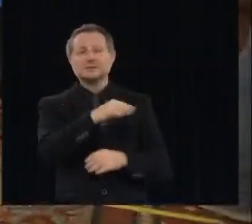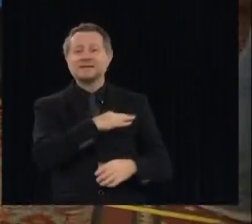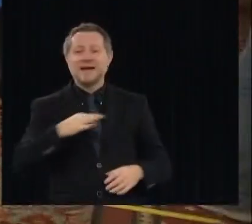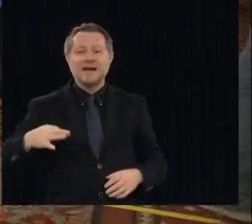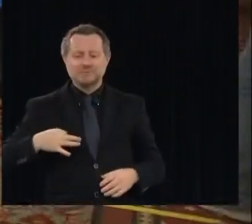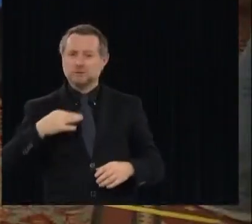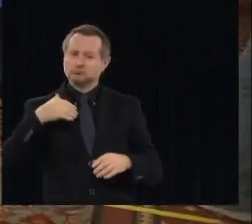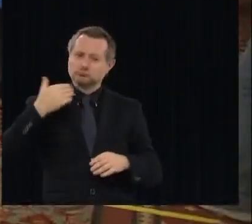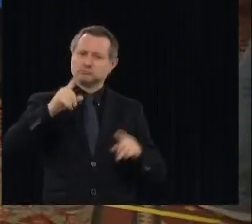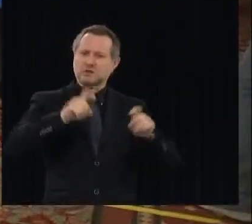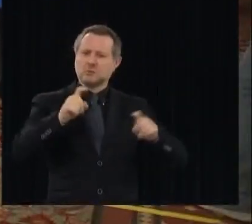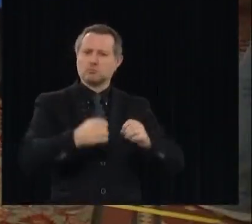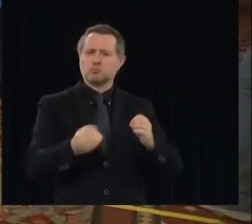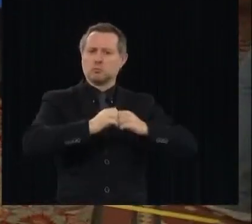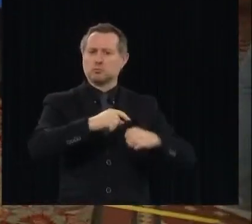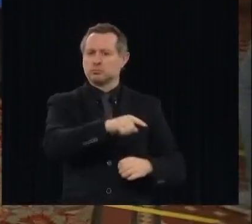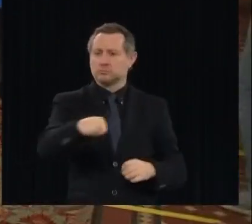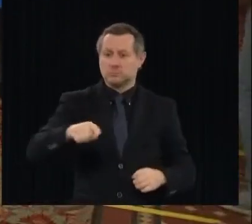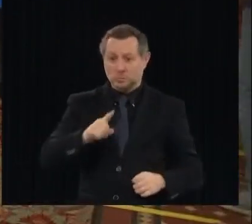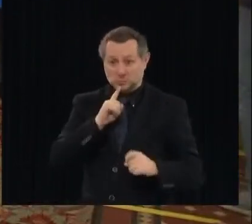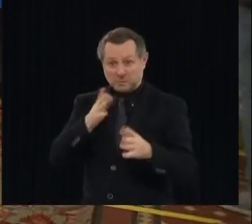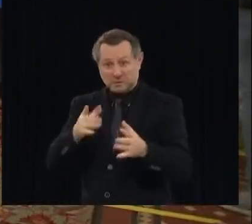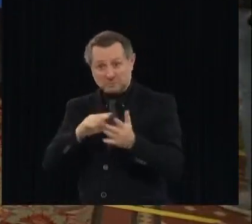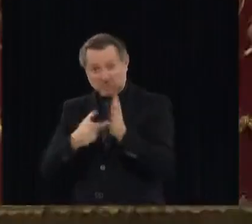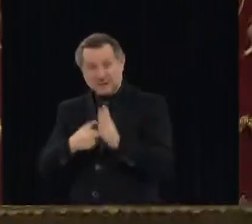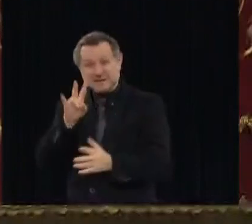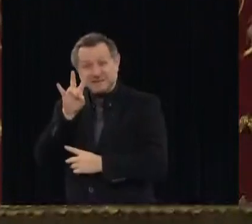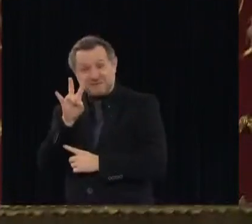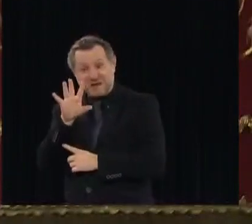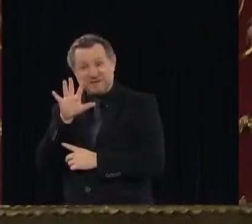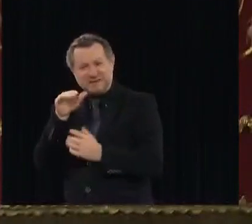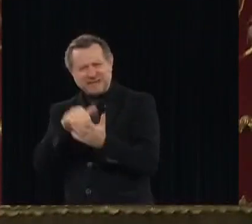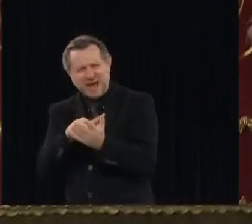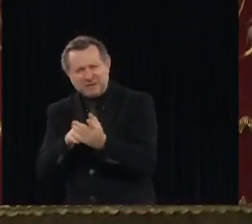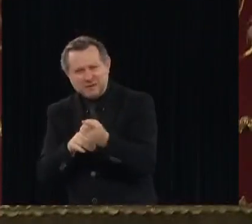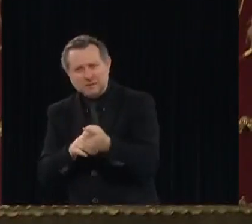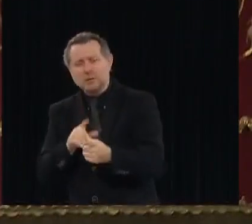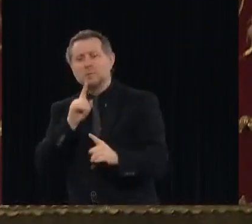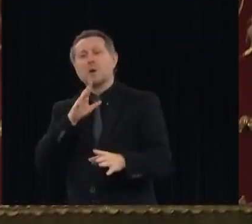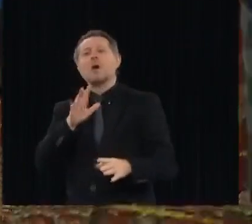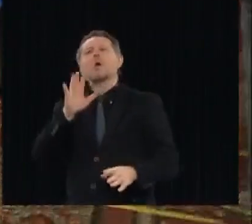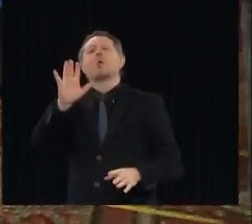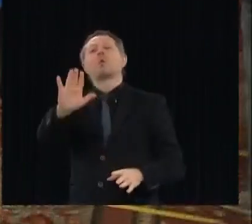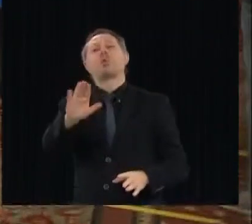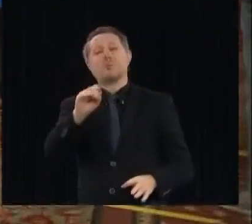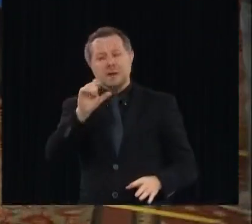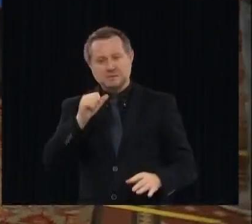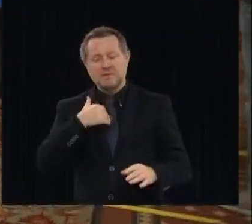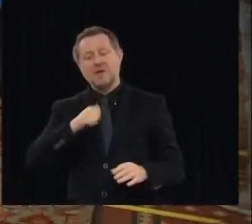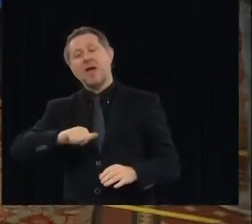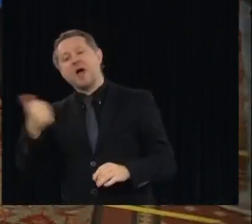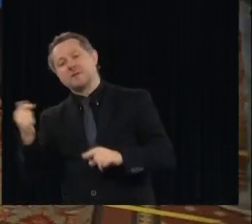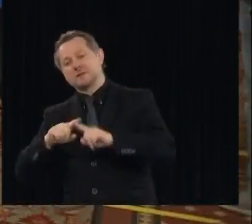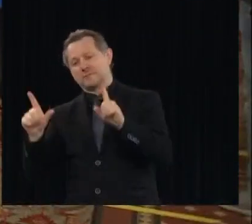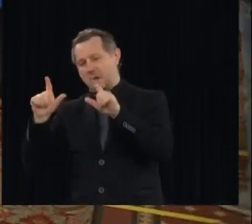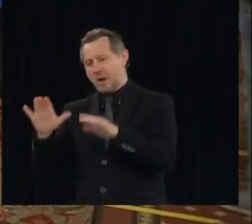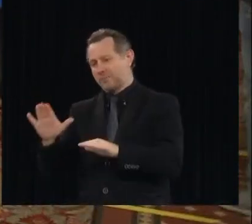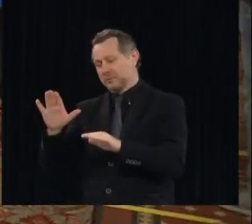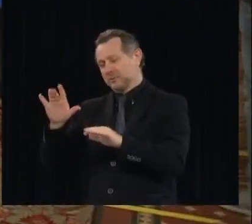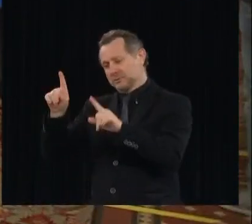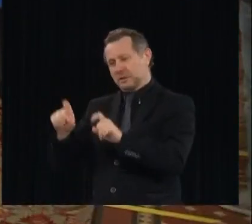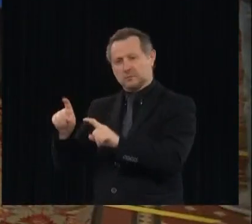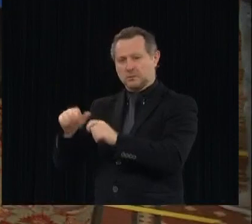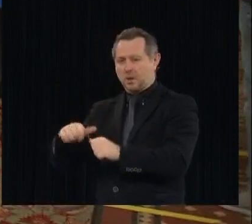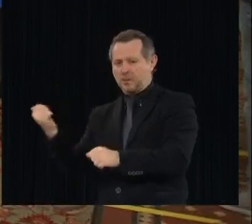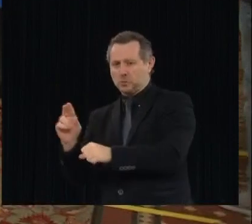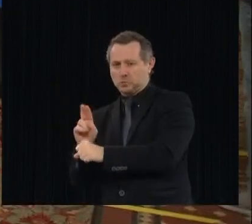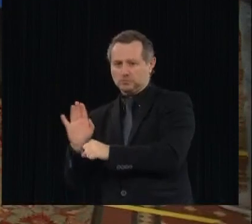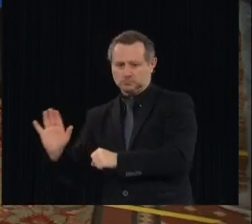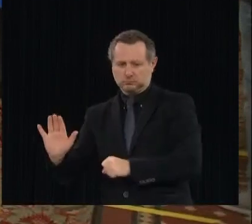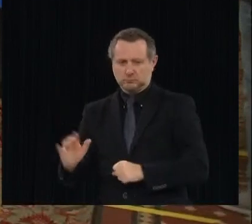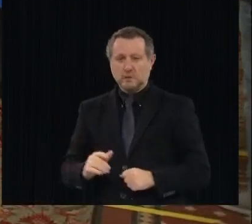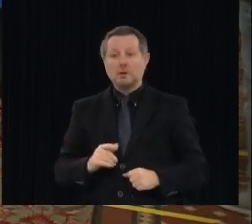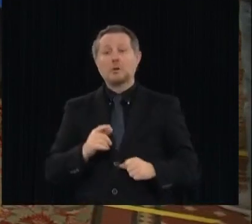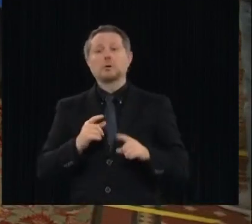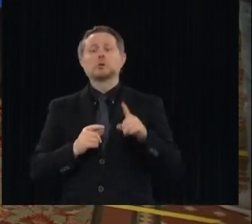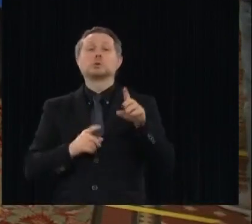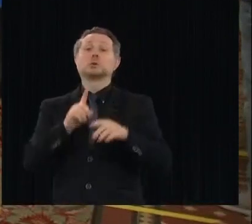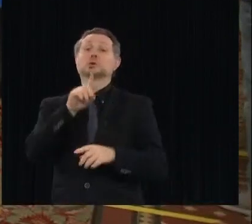IN ORDER FOR THEM TO BE MANDATE